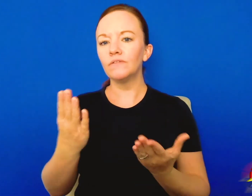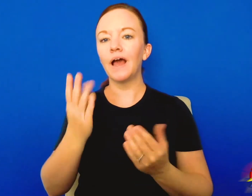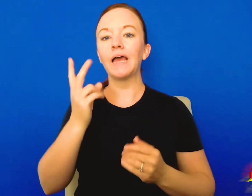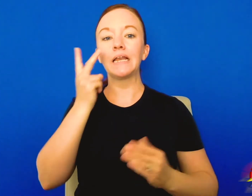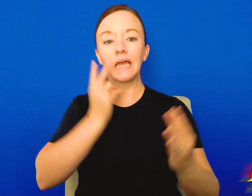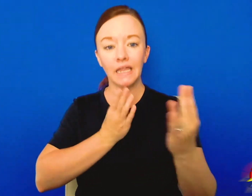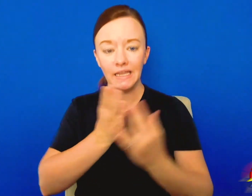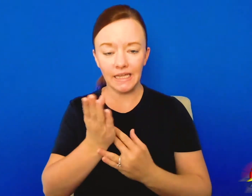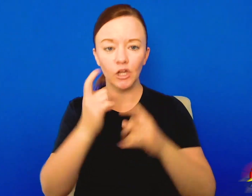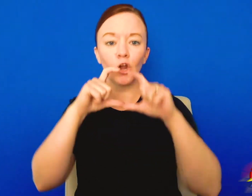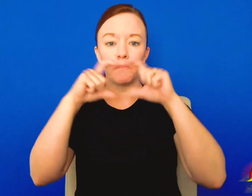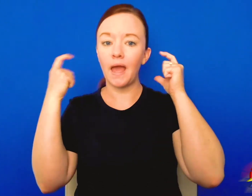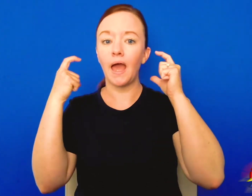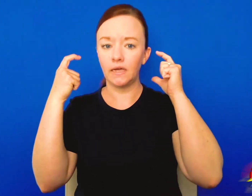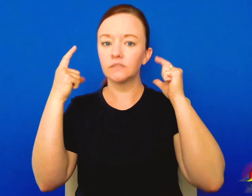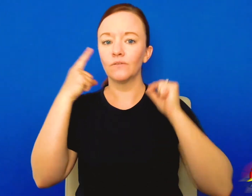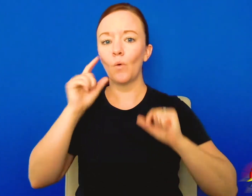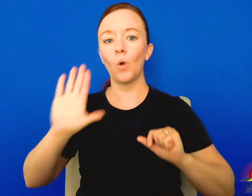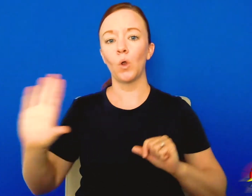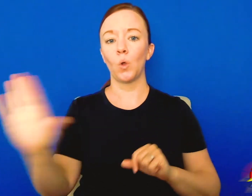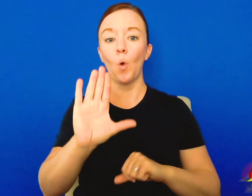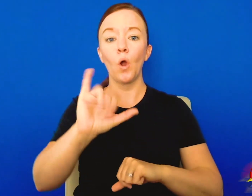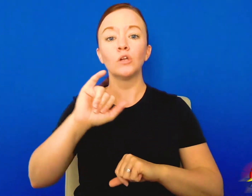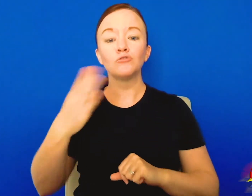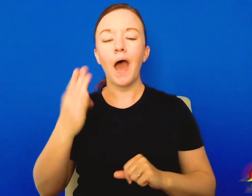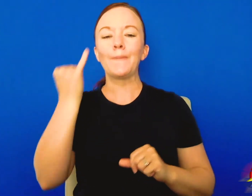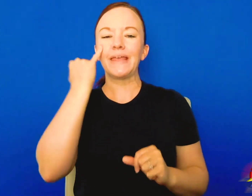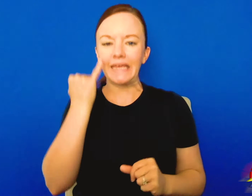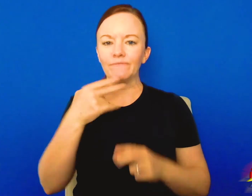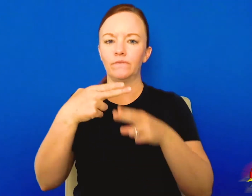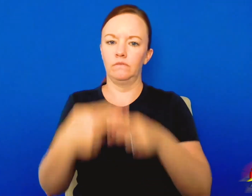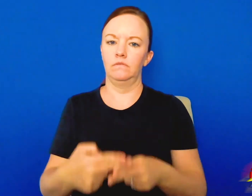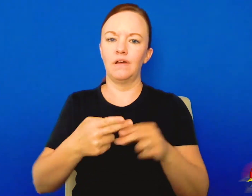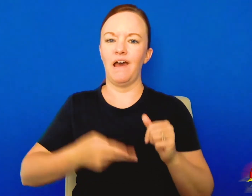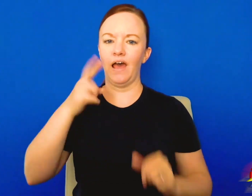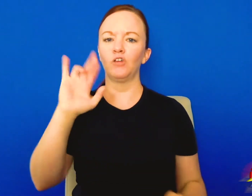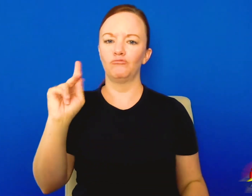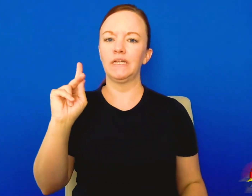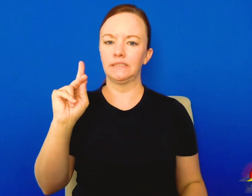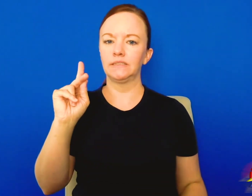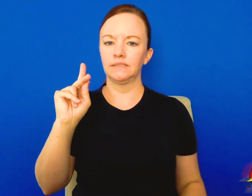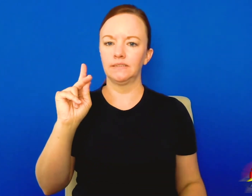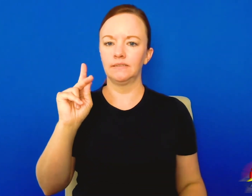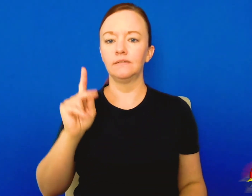ASDB WILL BE PROVIDING CLEAR FACE MASKS FOR THOSE JOBS DETERMINED AS HIGH RISK.